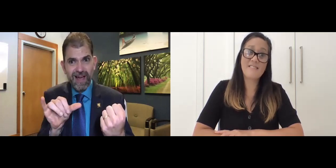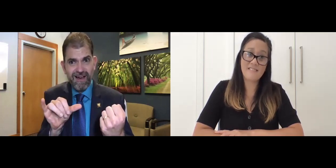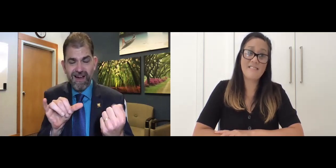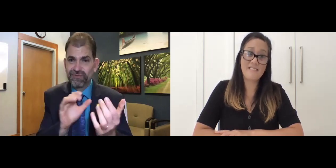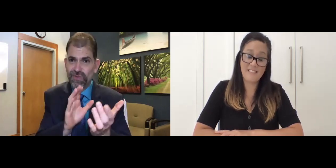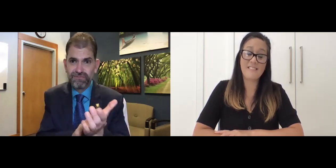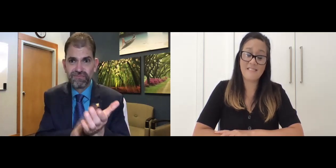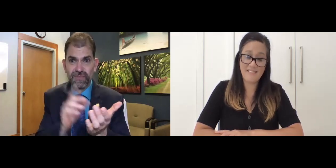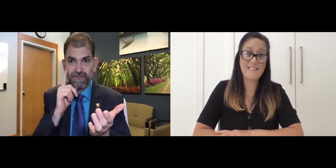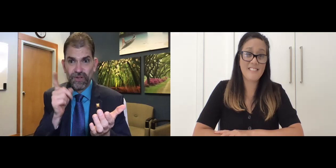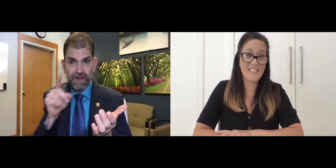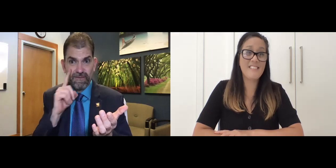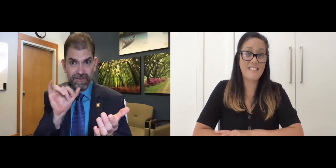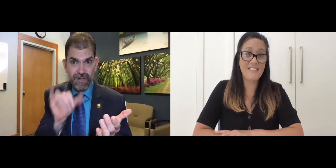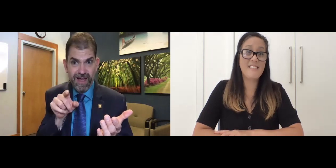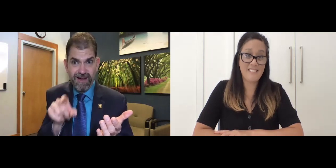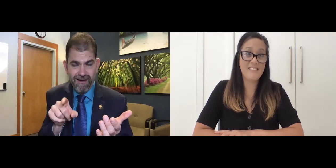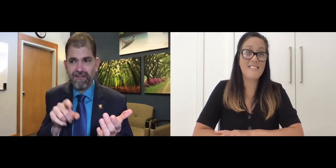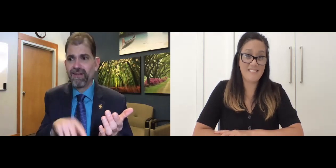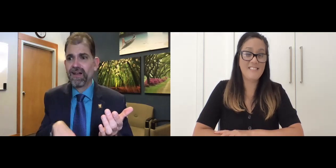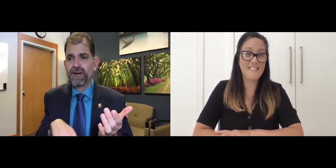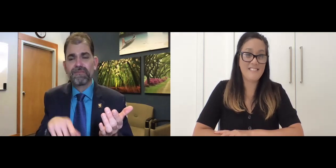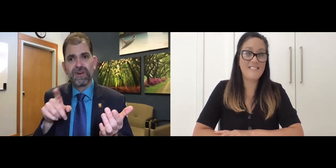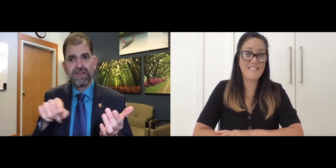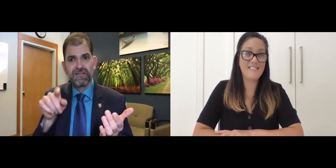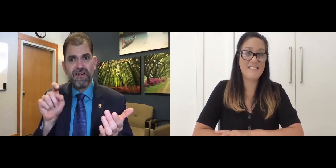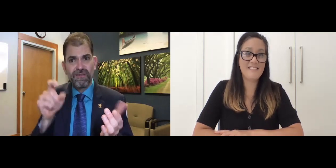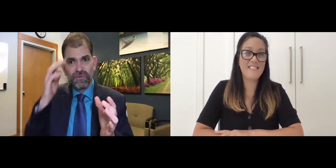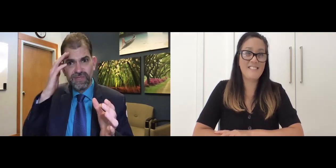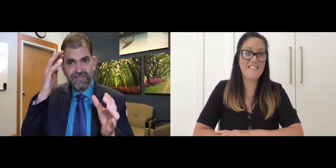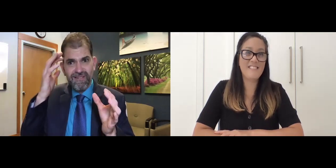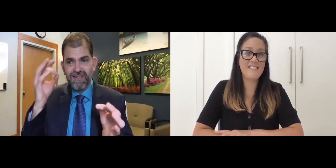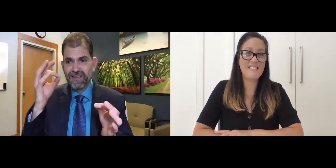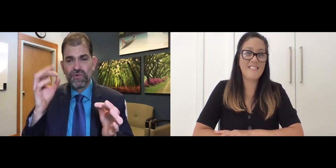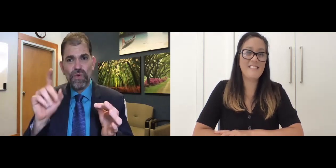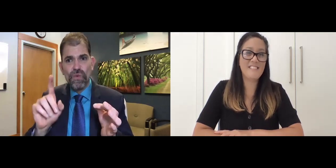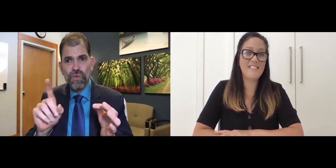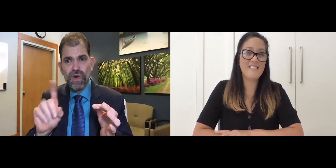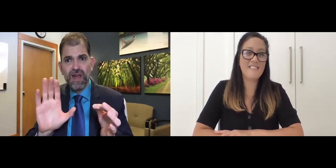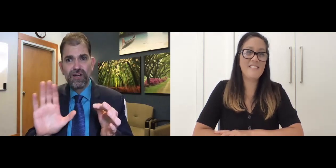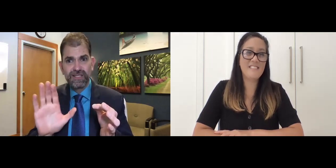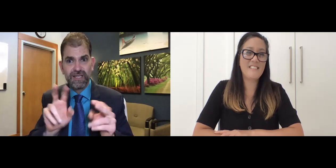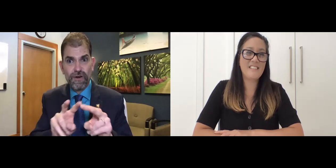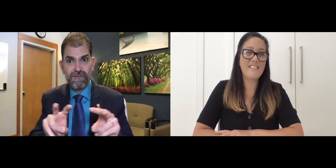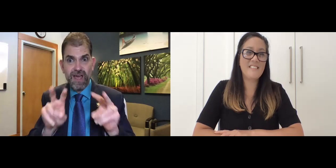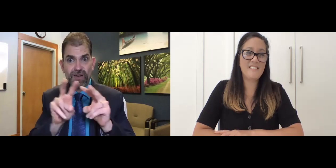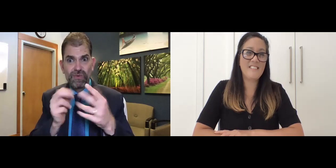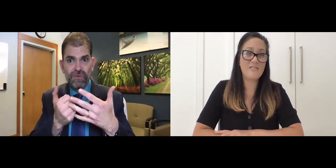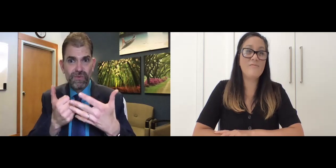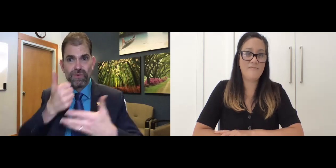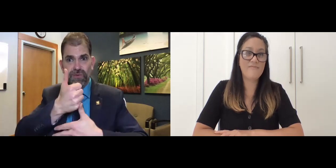that. So we always commend people for that and we know that the decision is not something that's